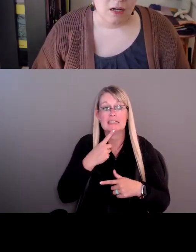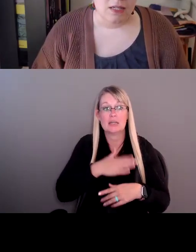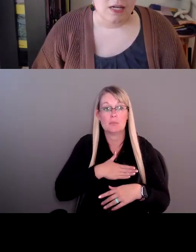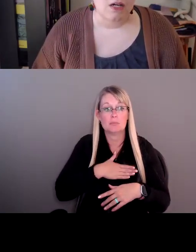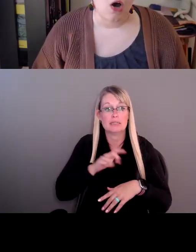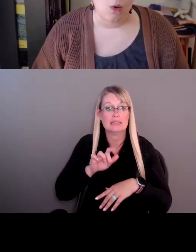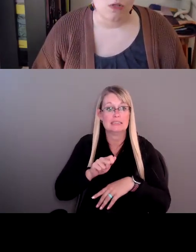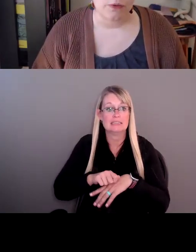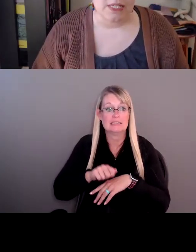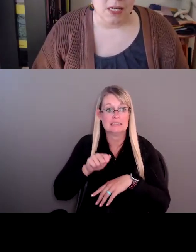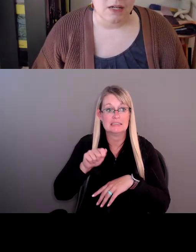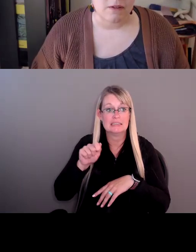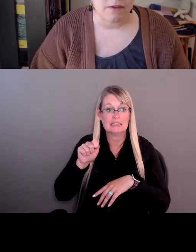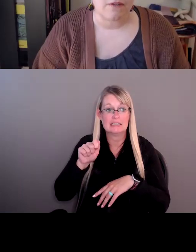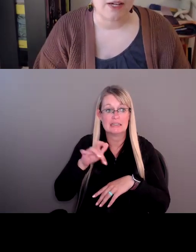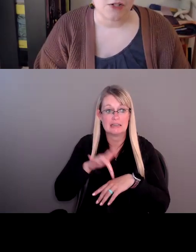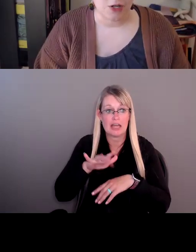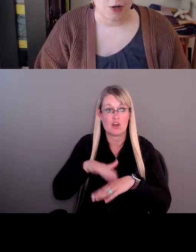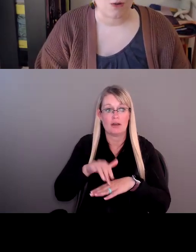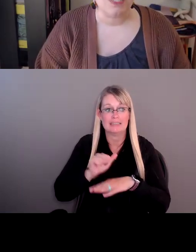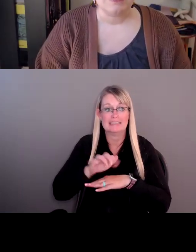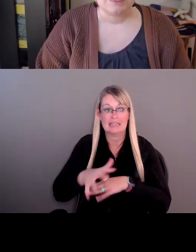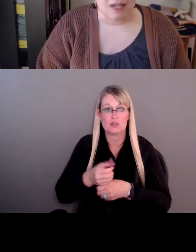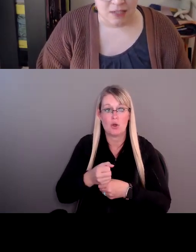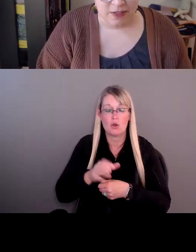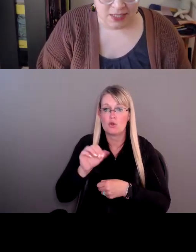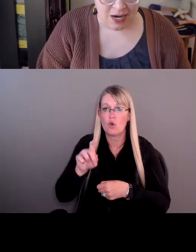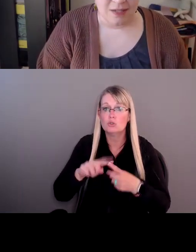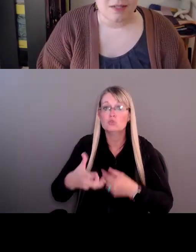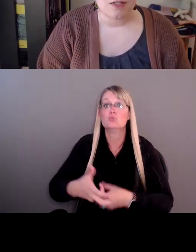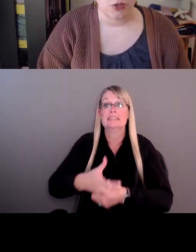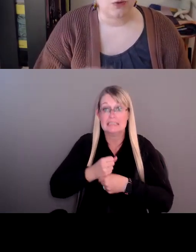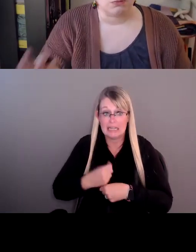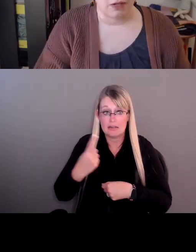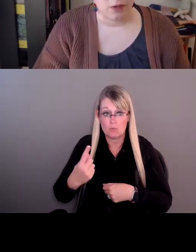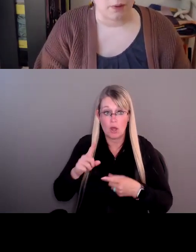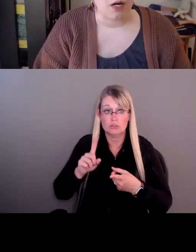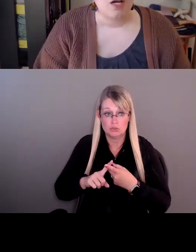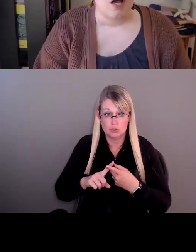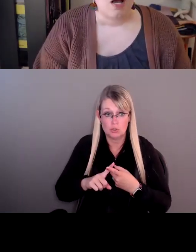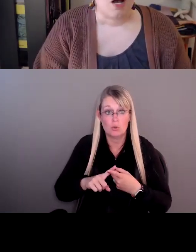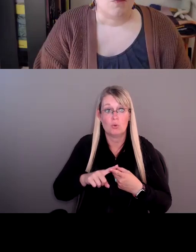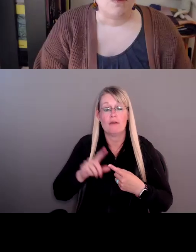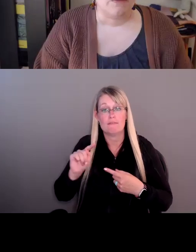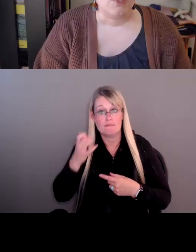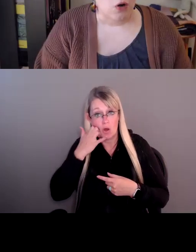on send code receive a verification code sent to be a text to my phone number. If you don't